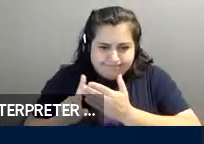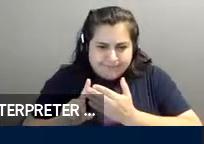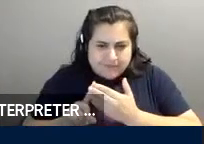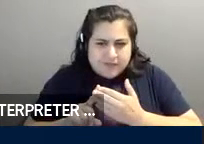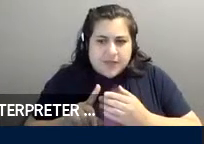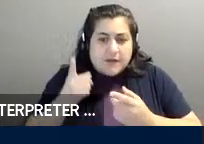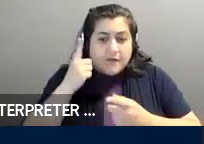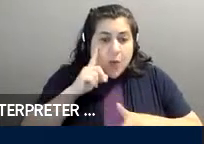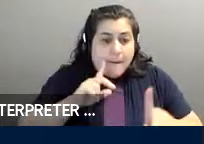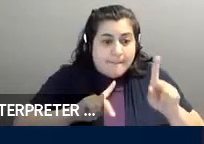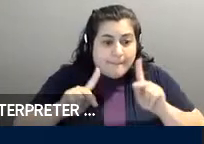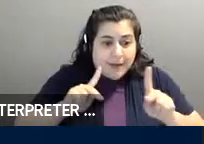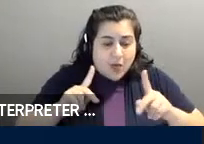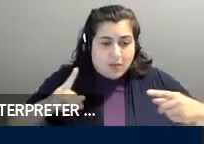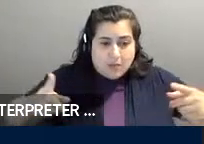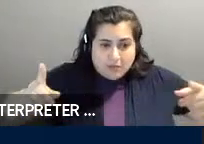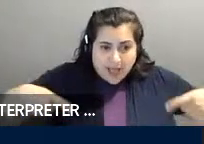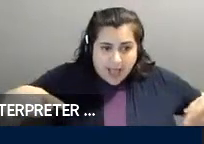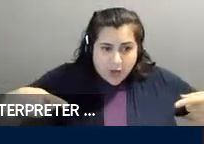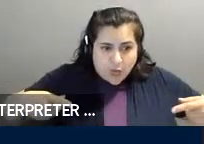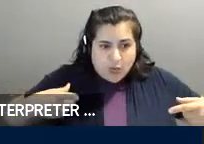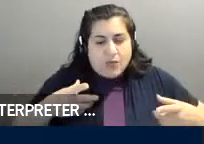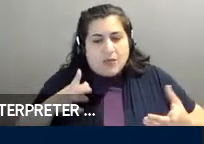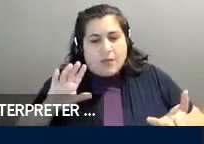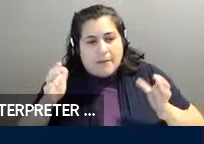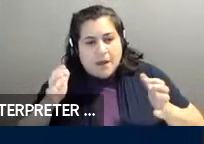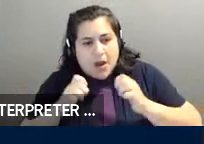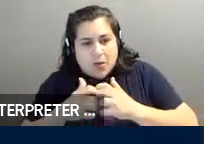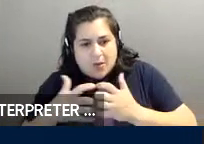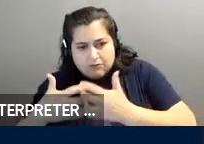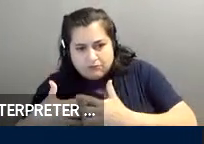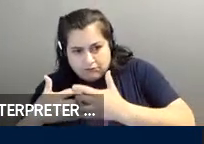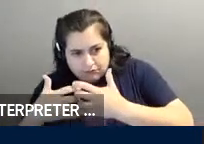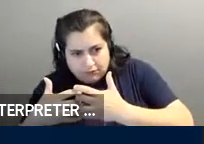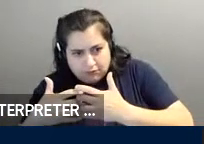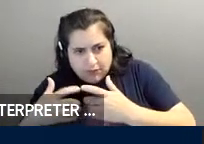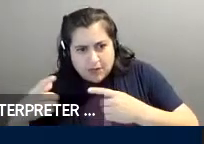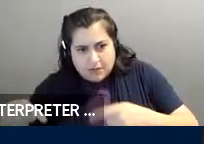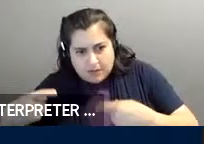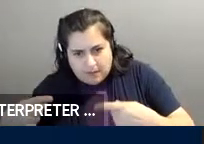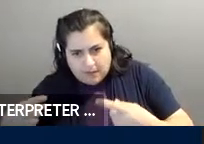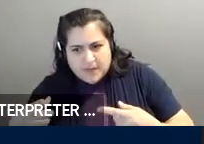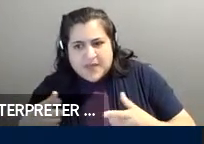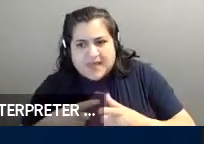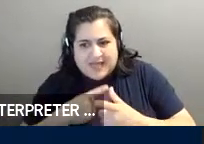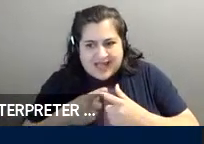for manual and power wheelchair users, and then to create virtual samples.